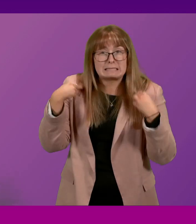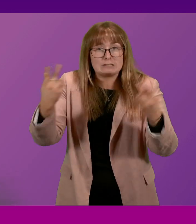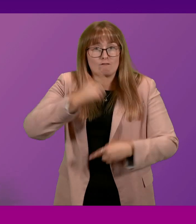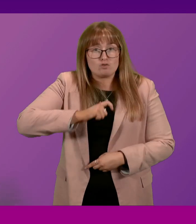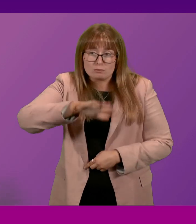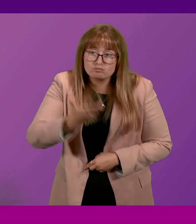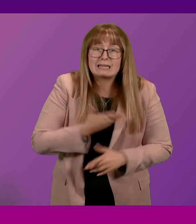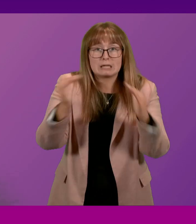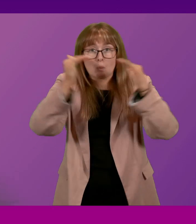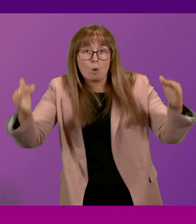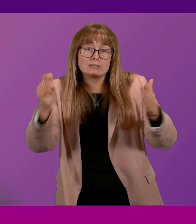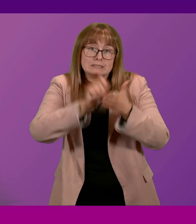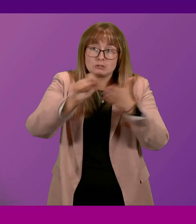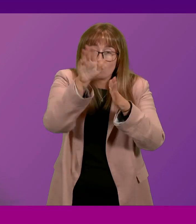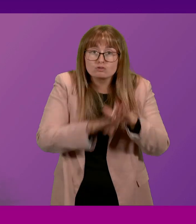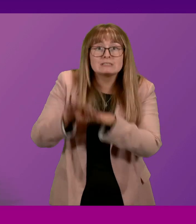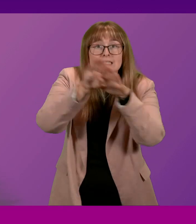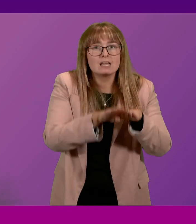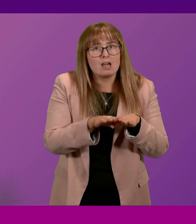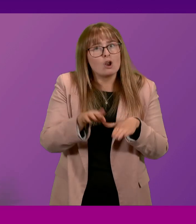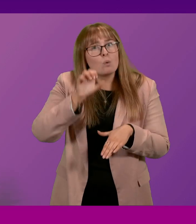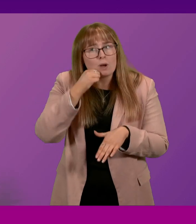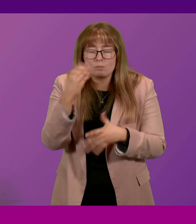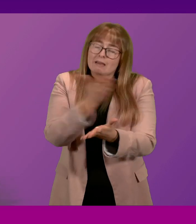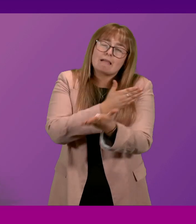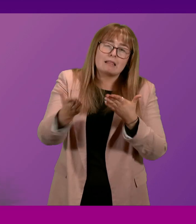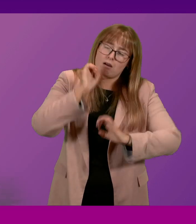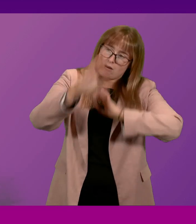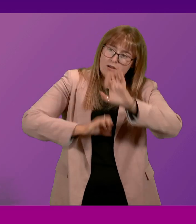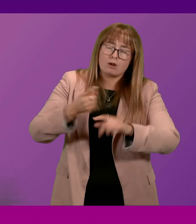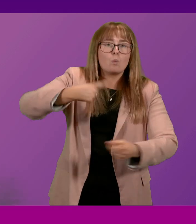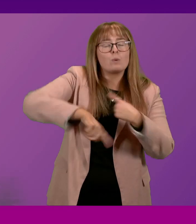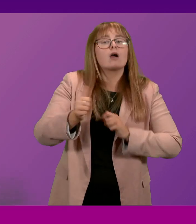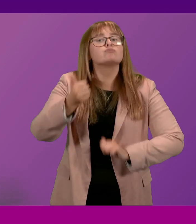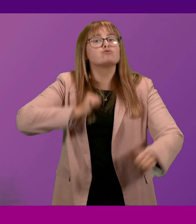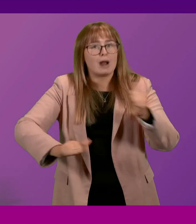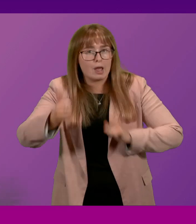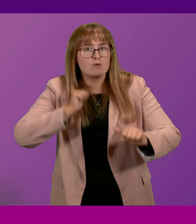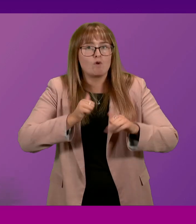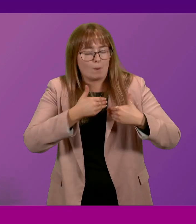equality and democracy, and make it clear that we are proud of compassionate and